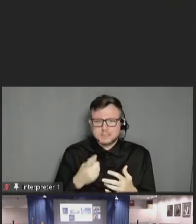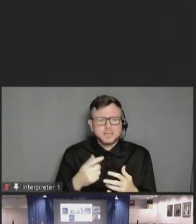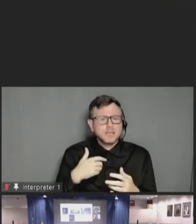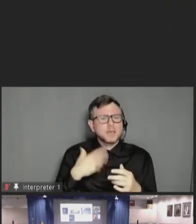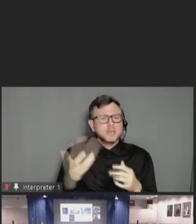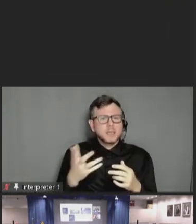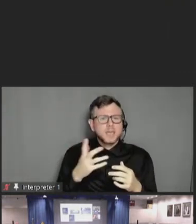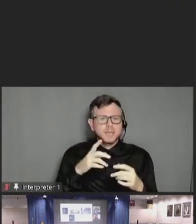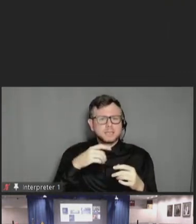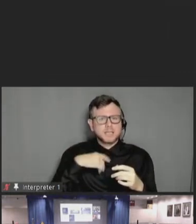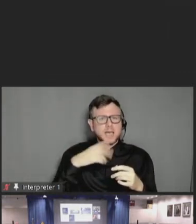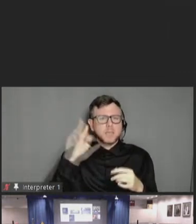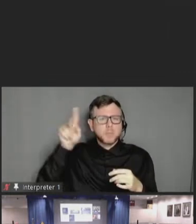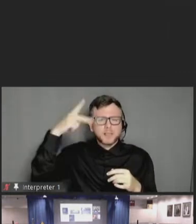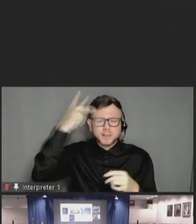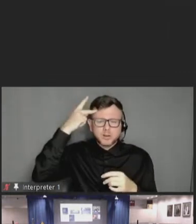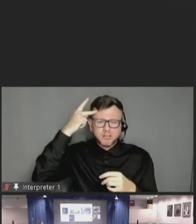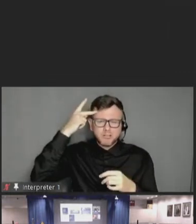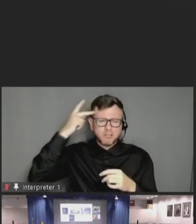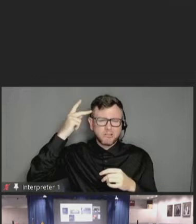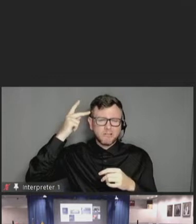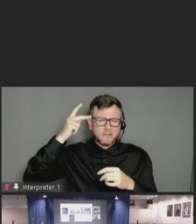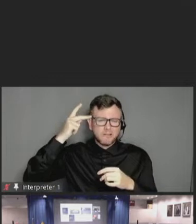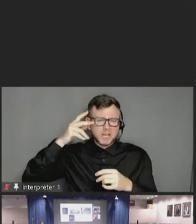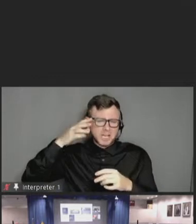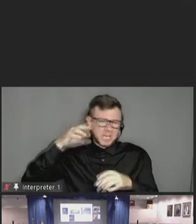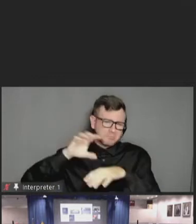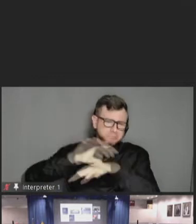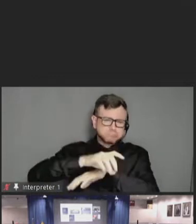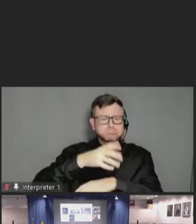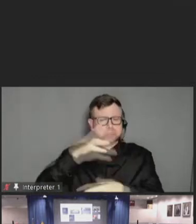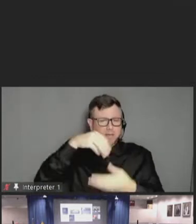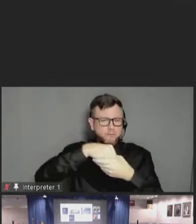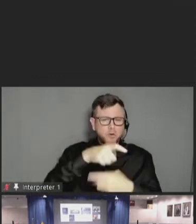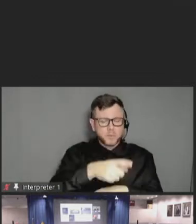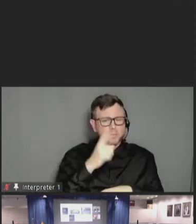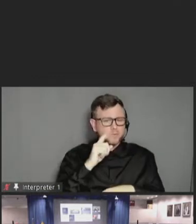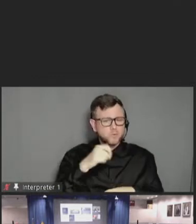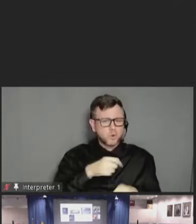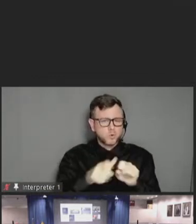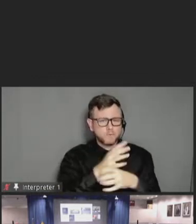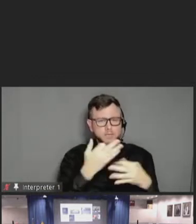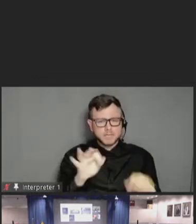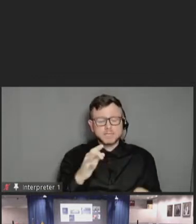COVID-19, it was really important that community health workers were recognized as a workforce that